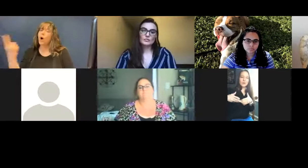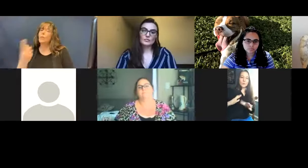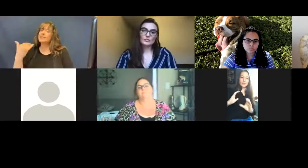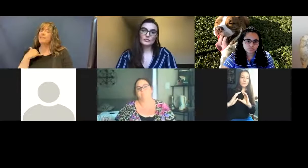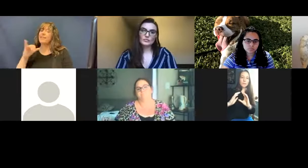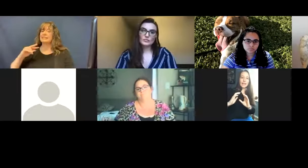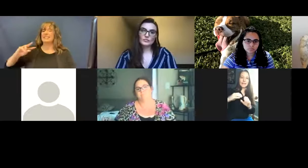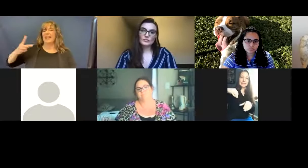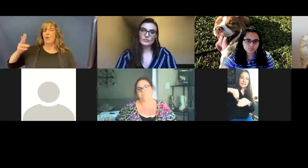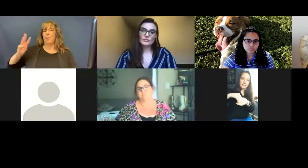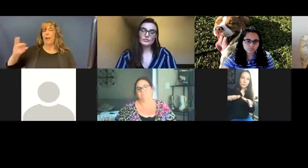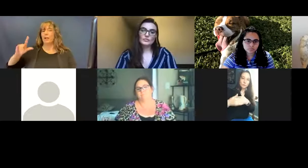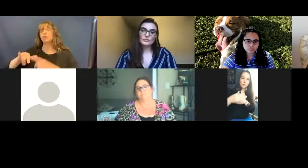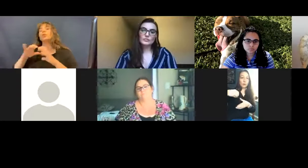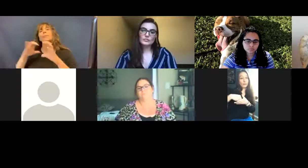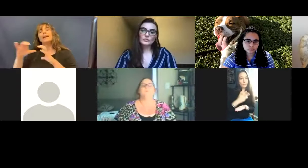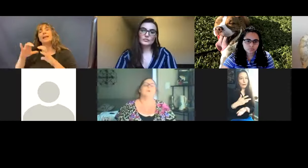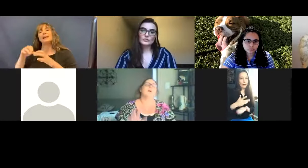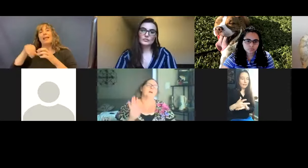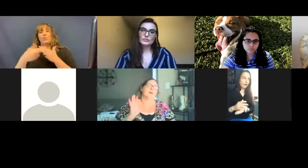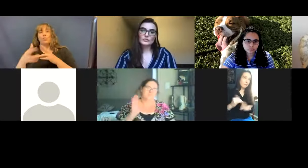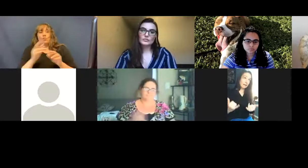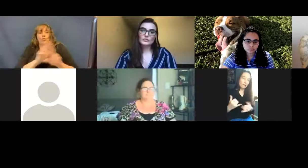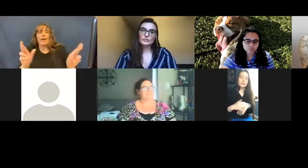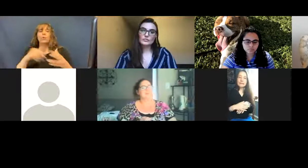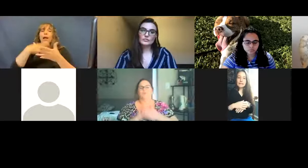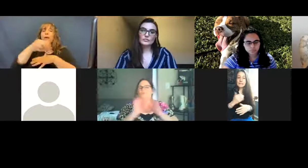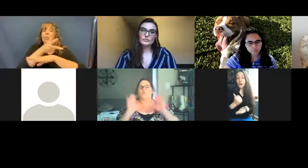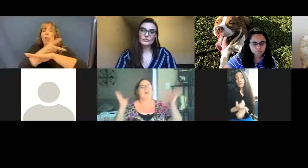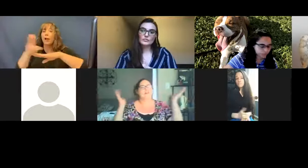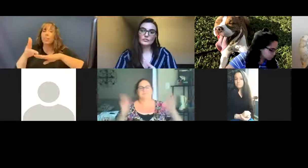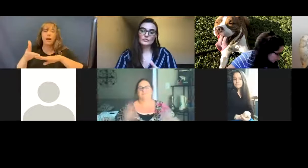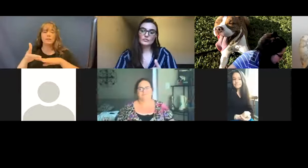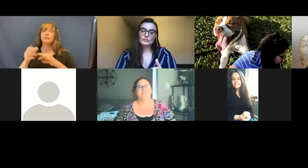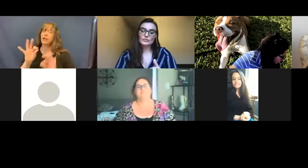way to communicate in the room or in the parking lot right now is helpful.